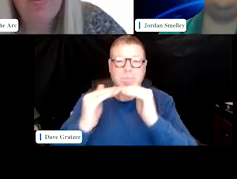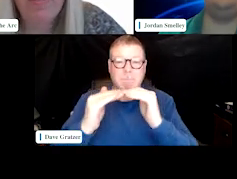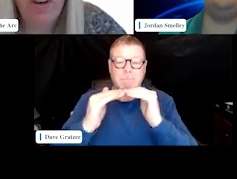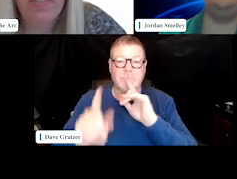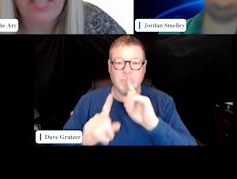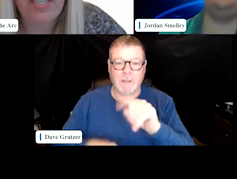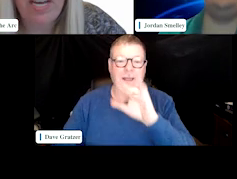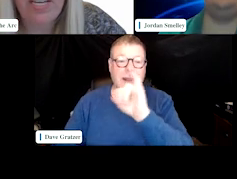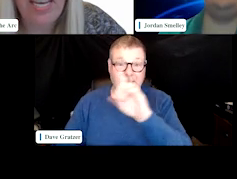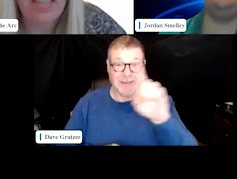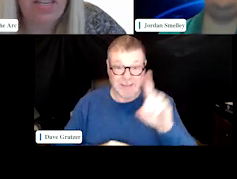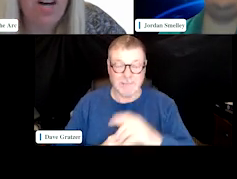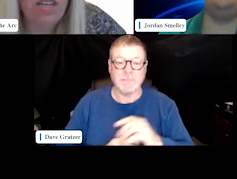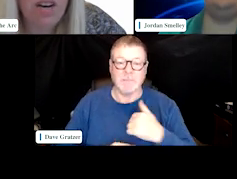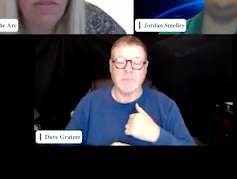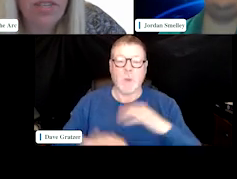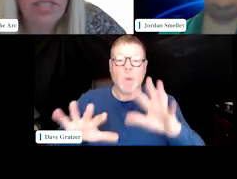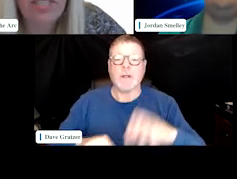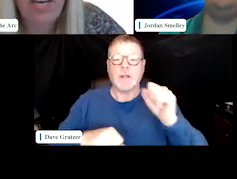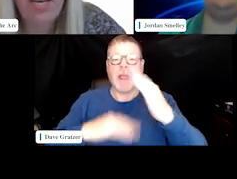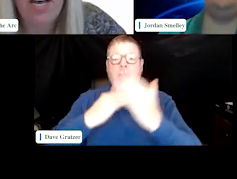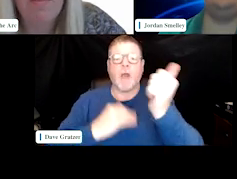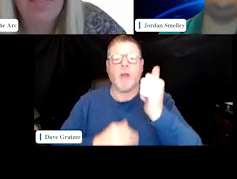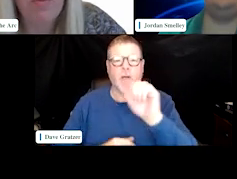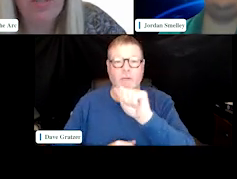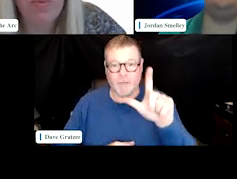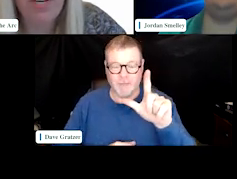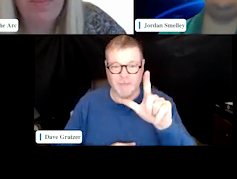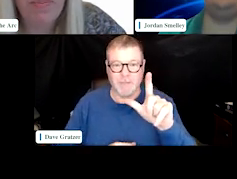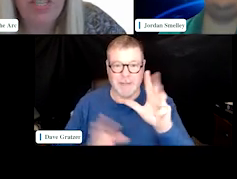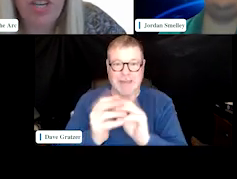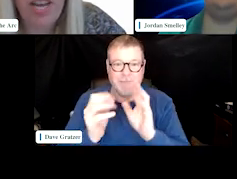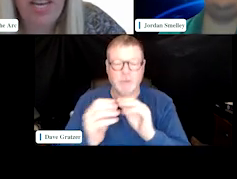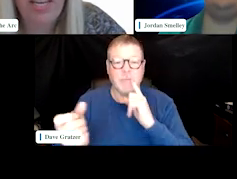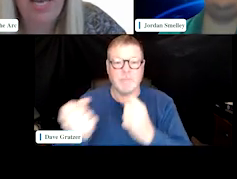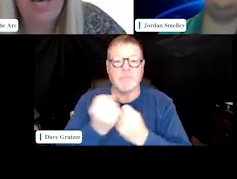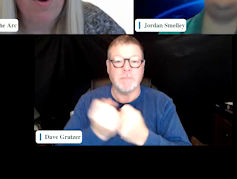We were involved in a Taking the Call conference that was supported by BJA